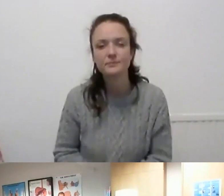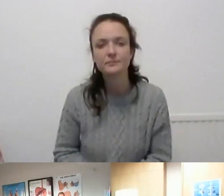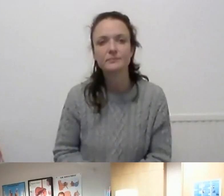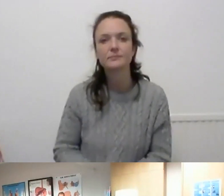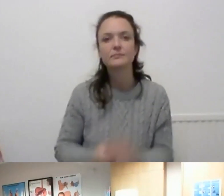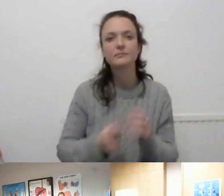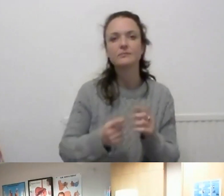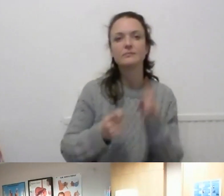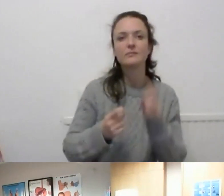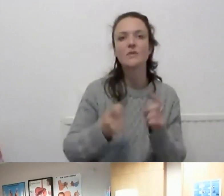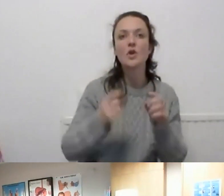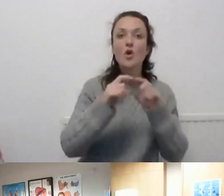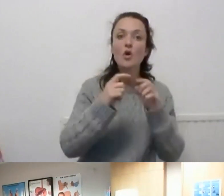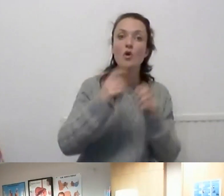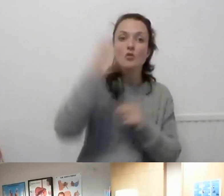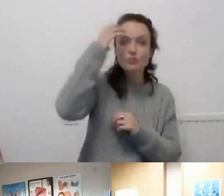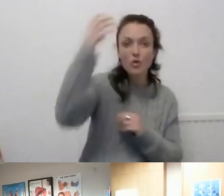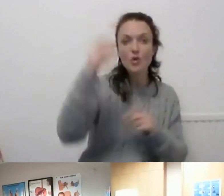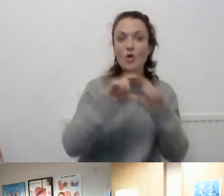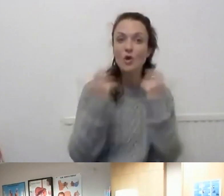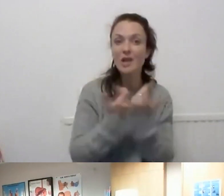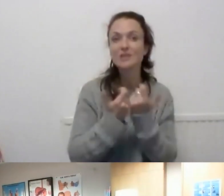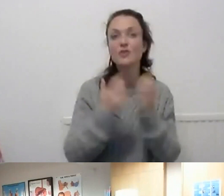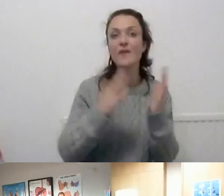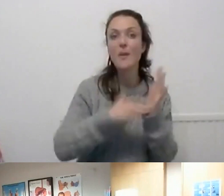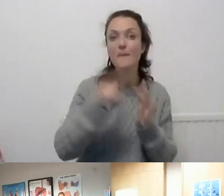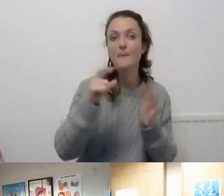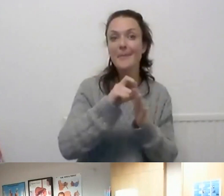the Royal College of midwives have published something on the 12th of January which is a